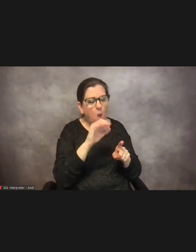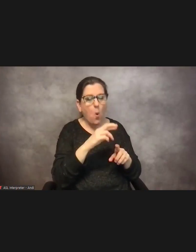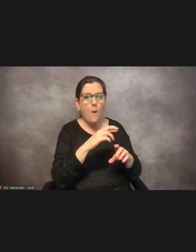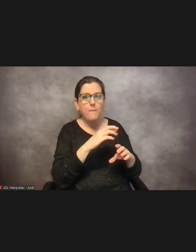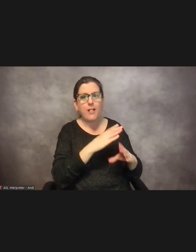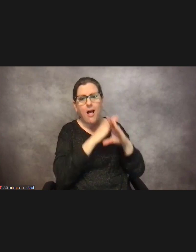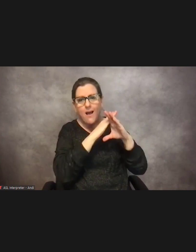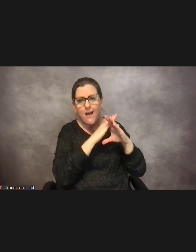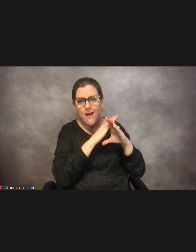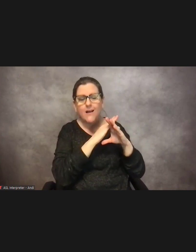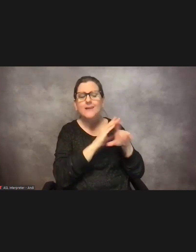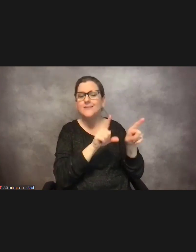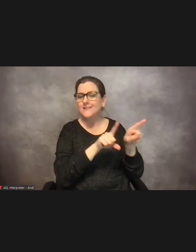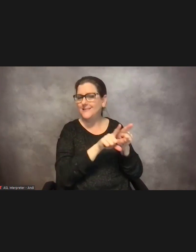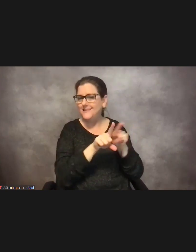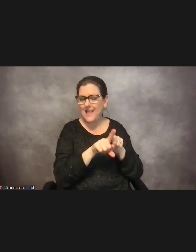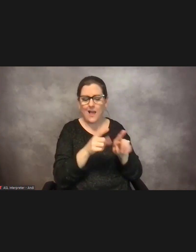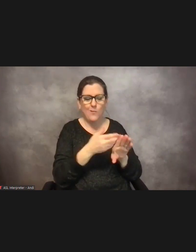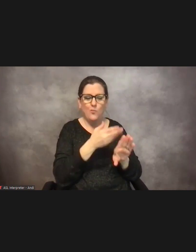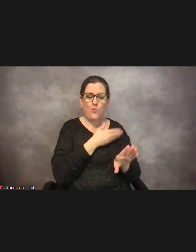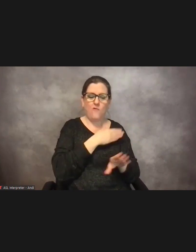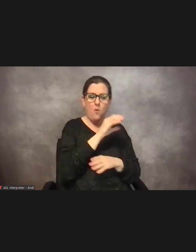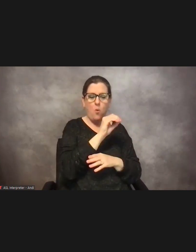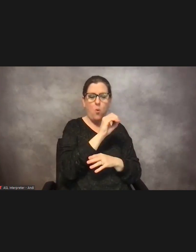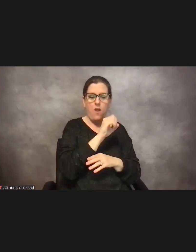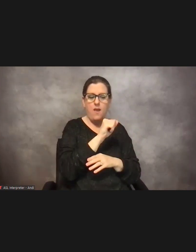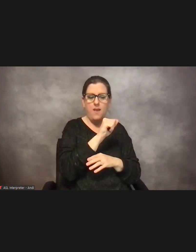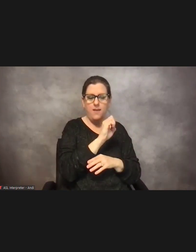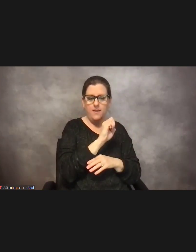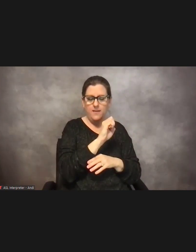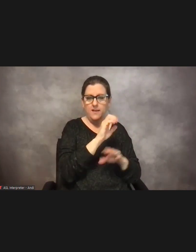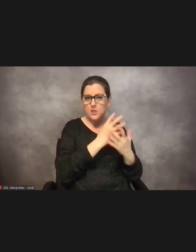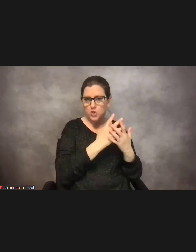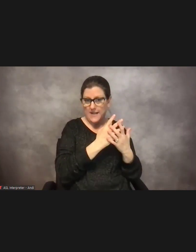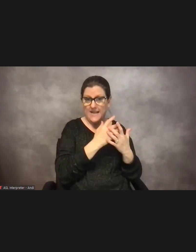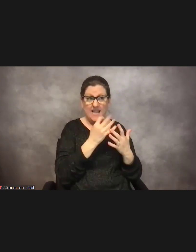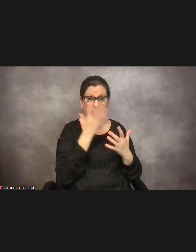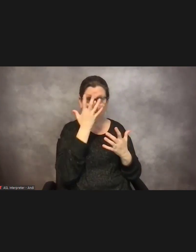infection or blockage, just like we do prior to doing OAE screening